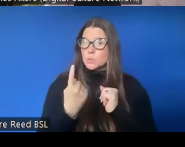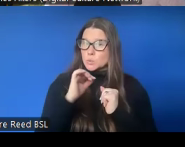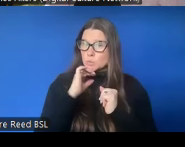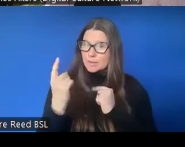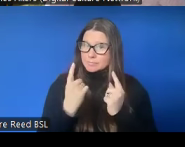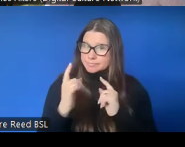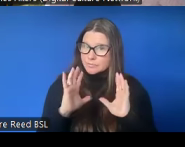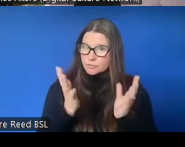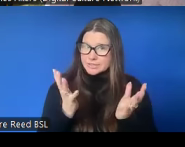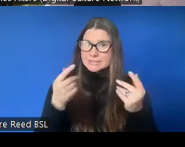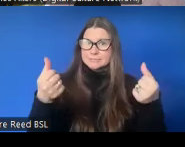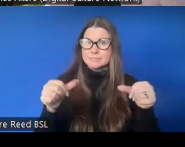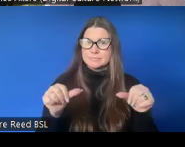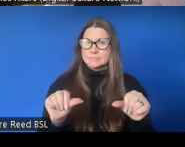As we go through here, different objectives.